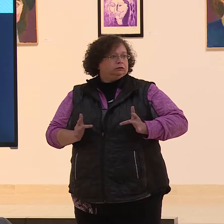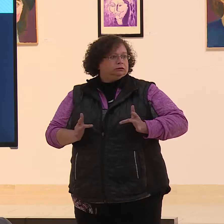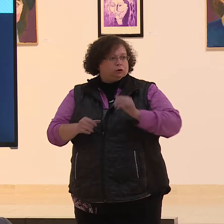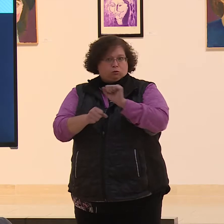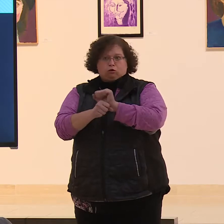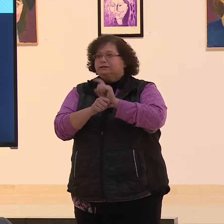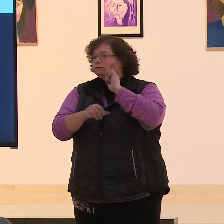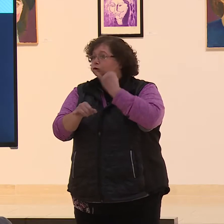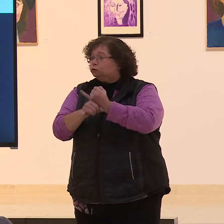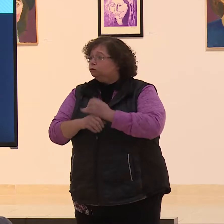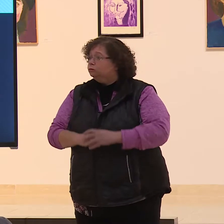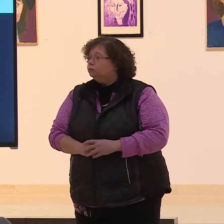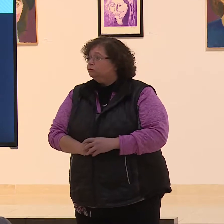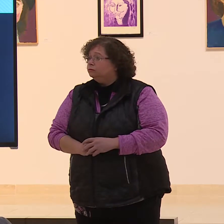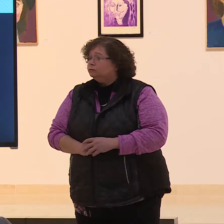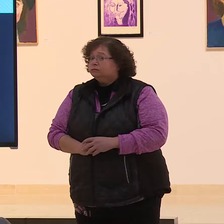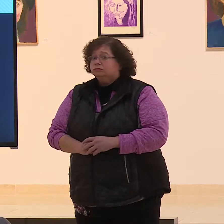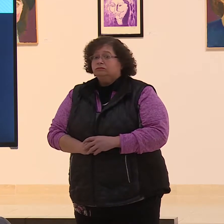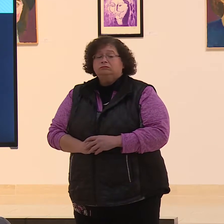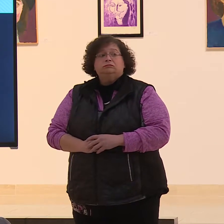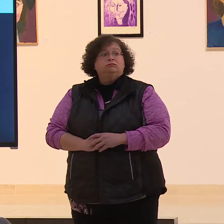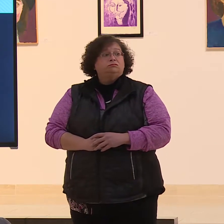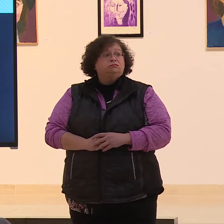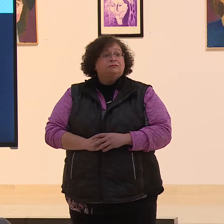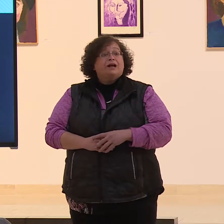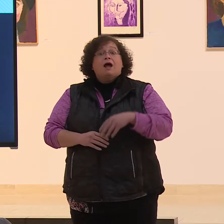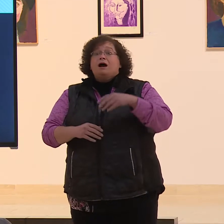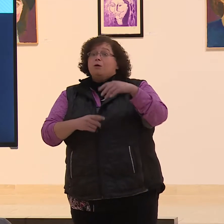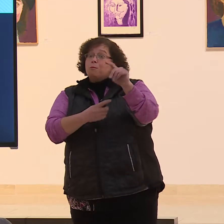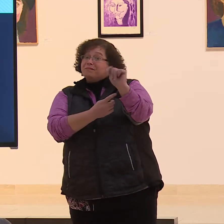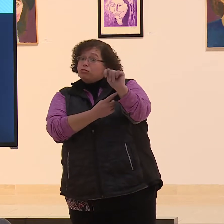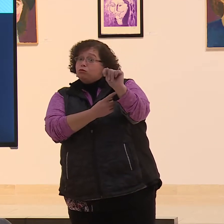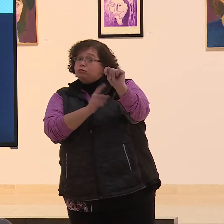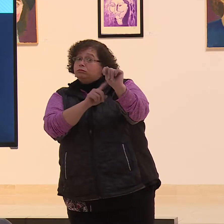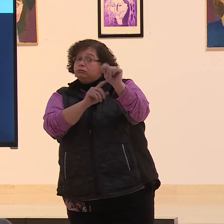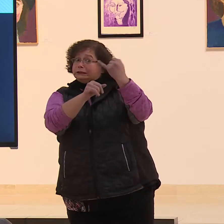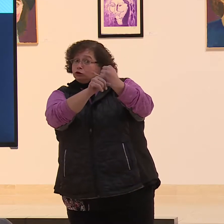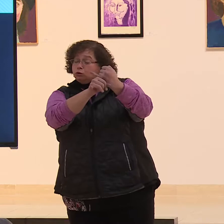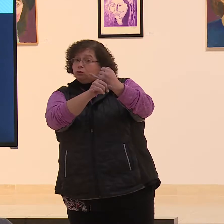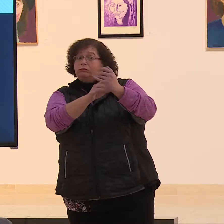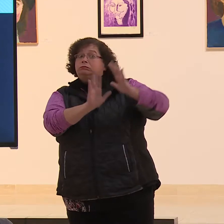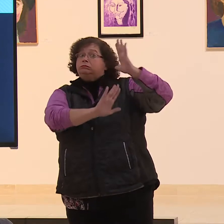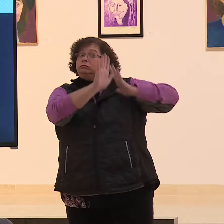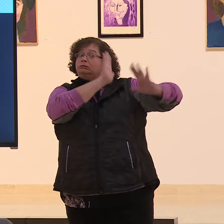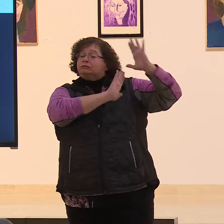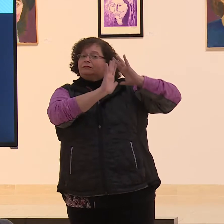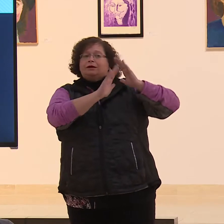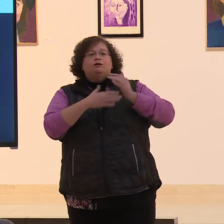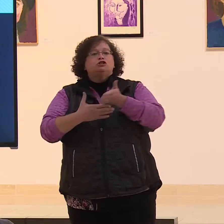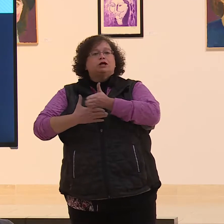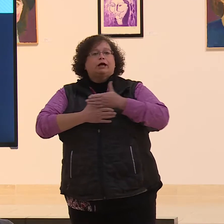especially sexual misconduct. Nobody was screened before they worked at the School for the Deaf.